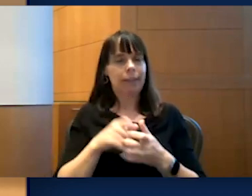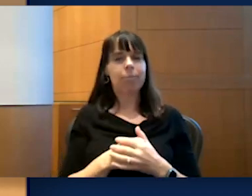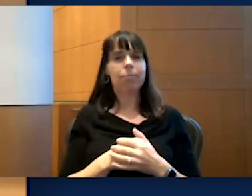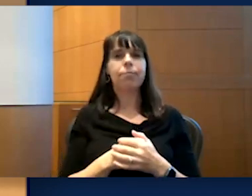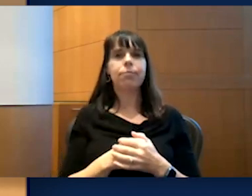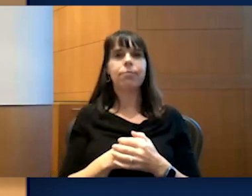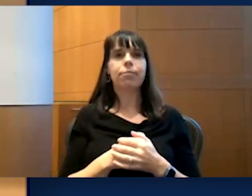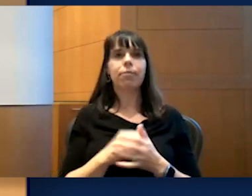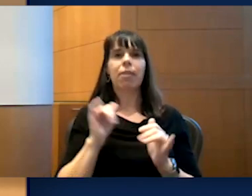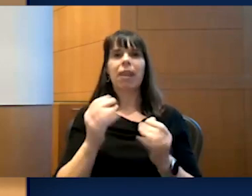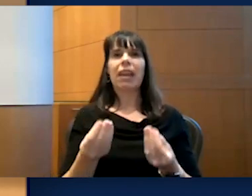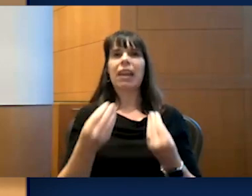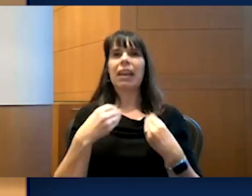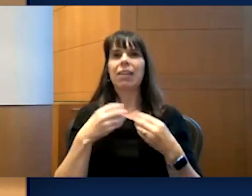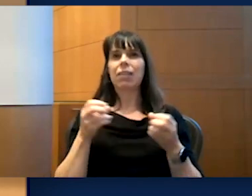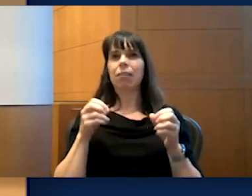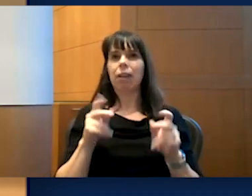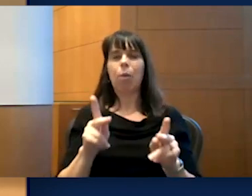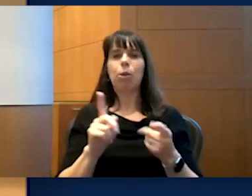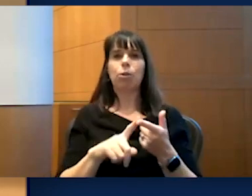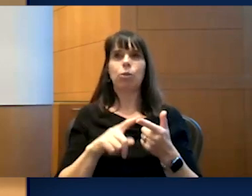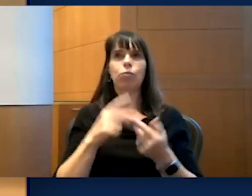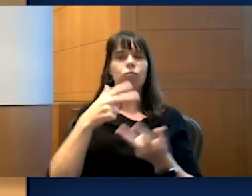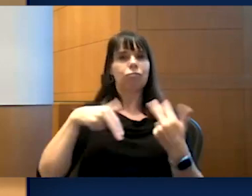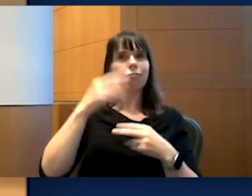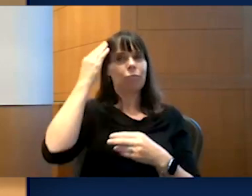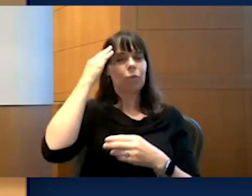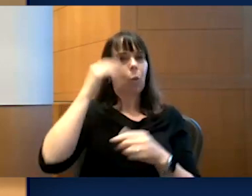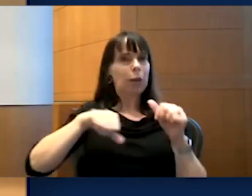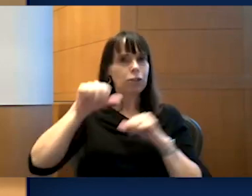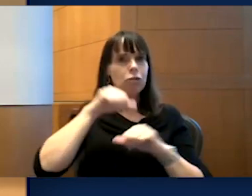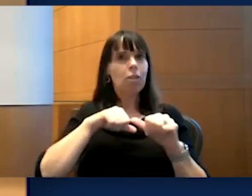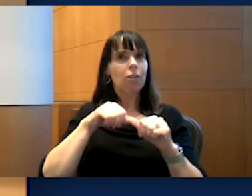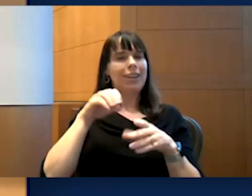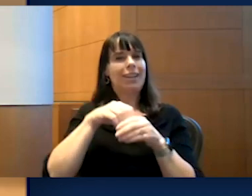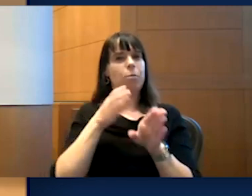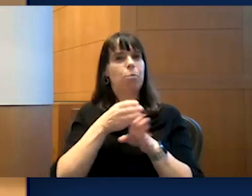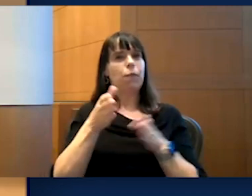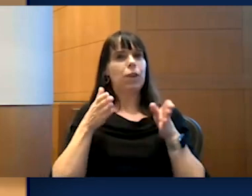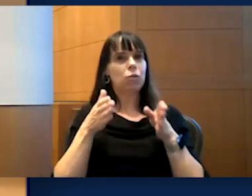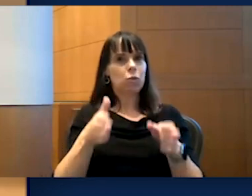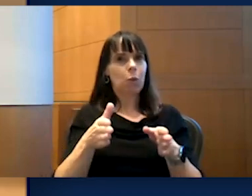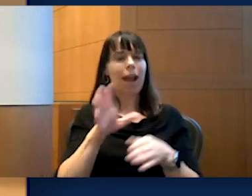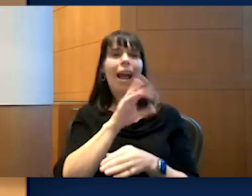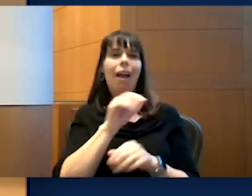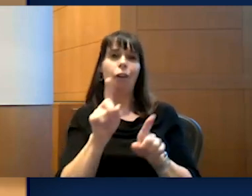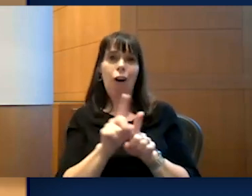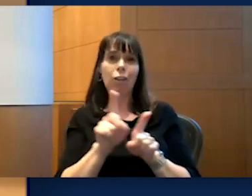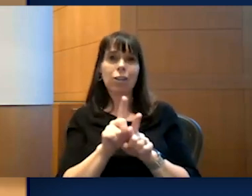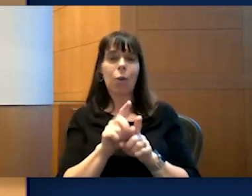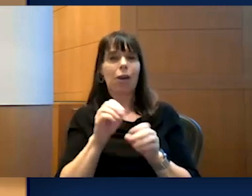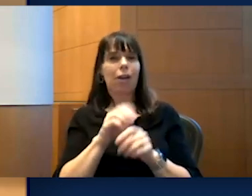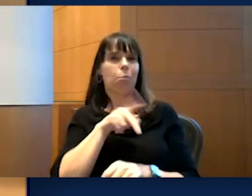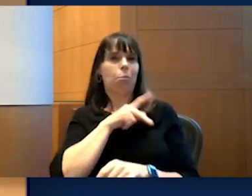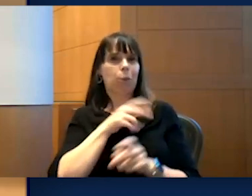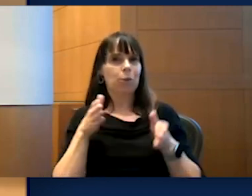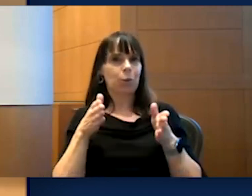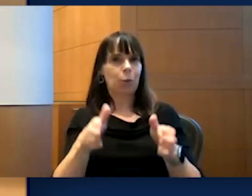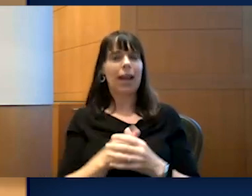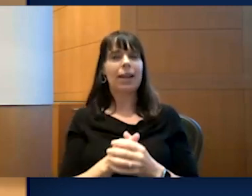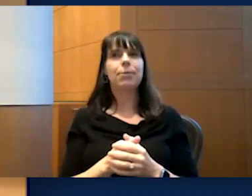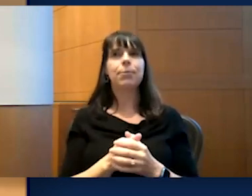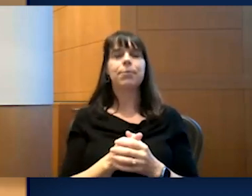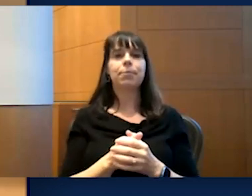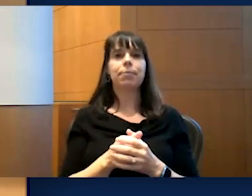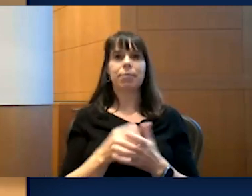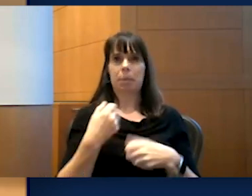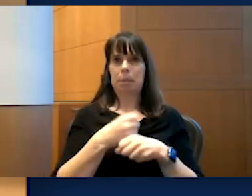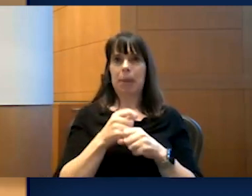It does give us the opportunity to get to know each other professionally, and also personally, making our ties more meaningful.